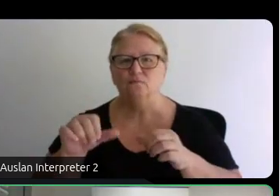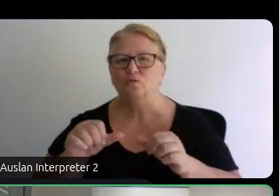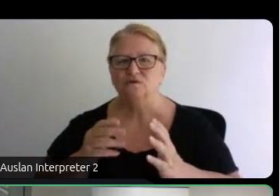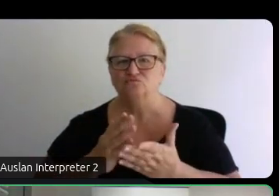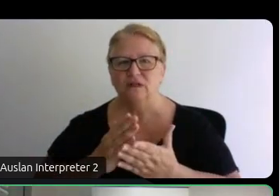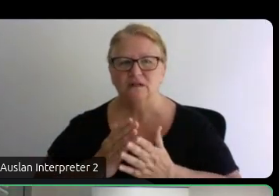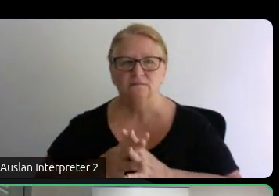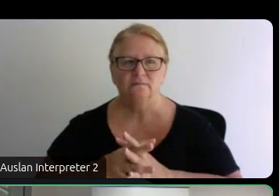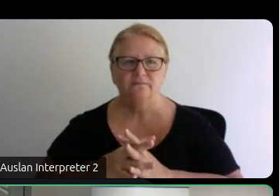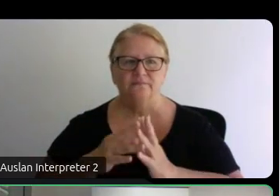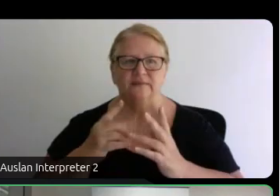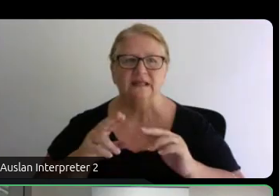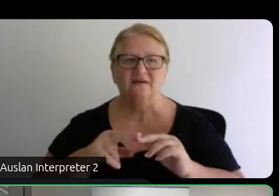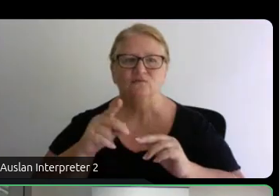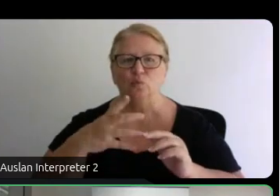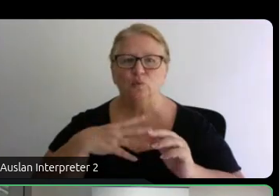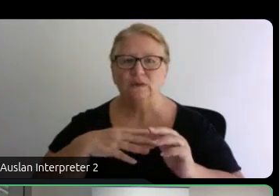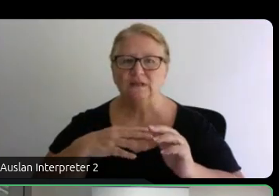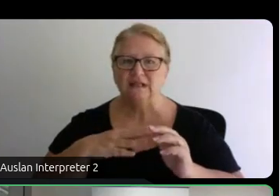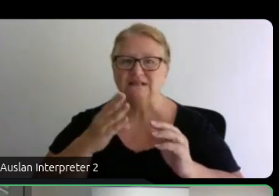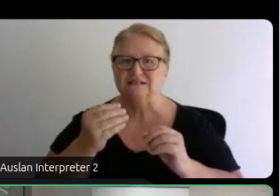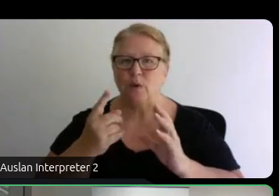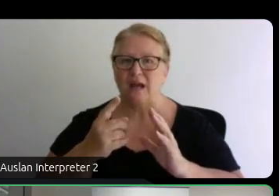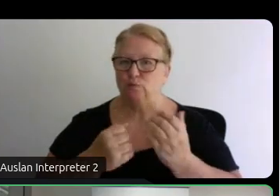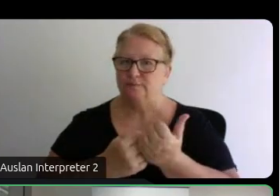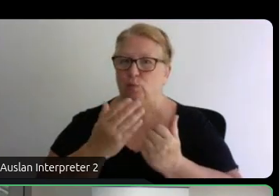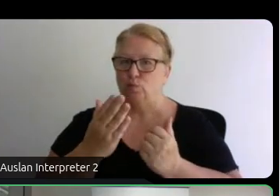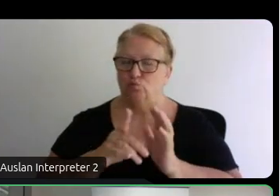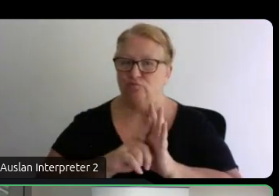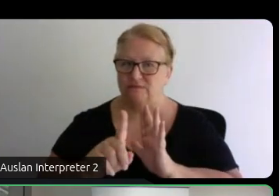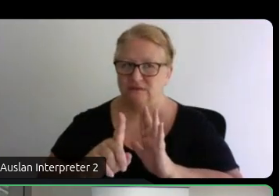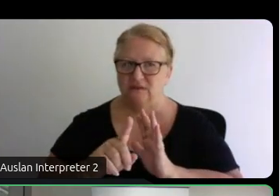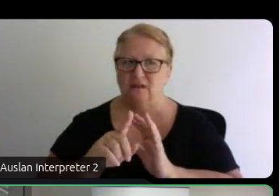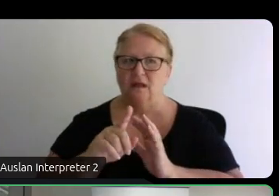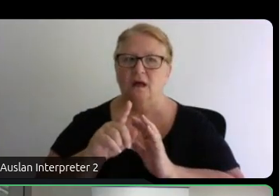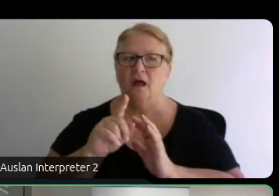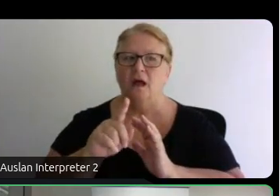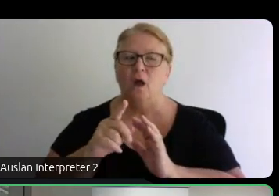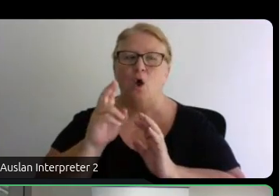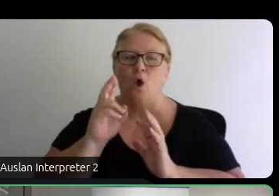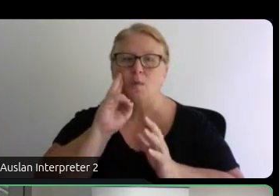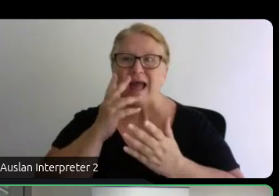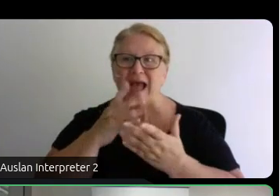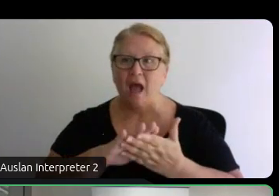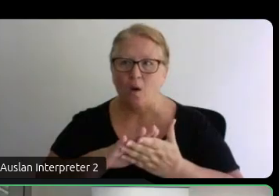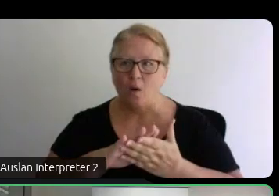if you need representation that typically can only be obtained if there is already an external review